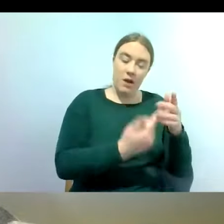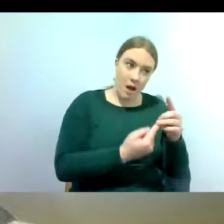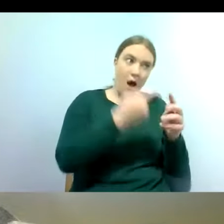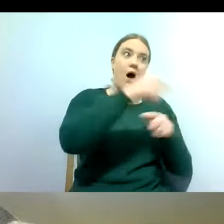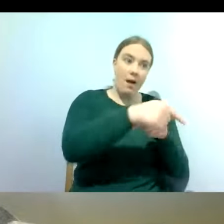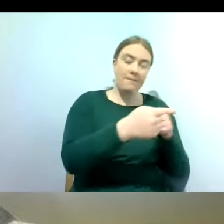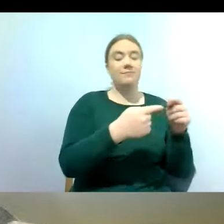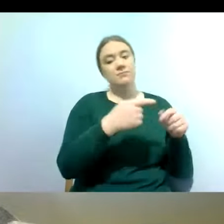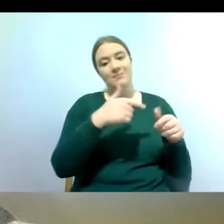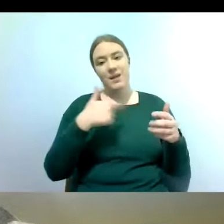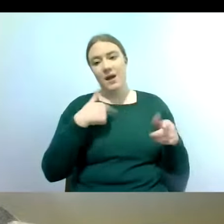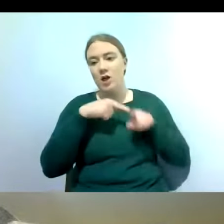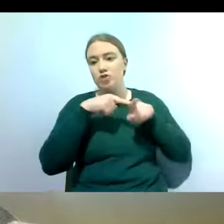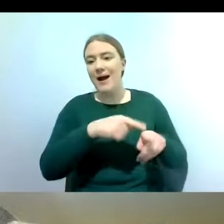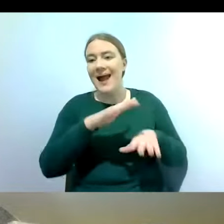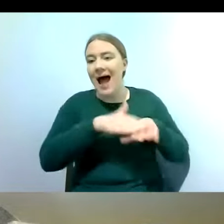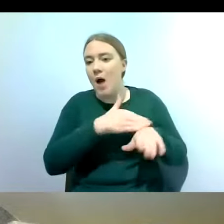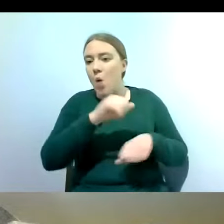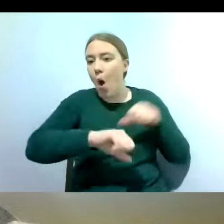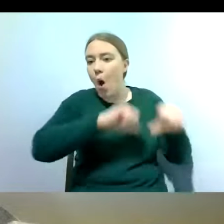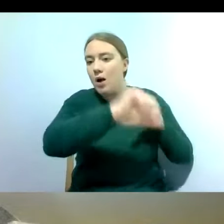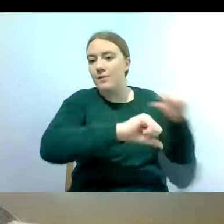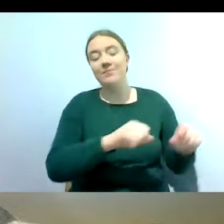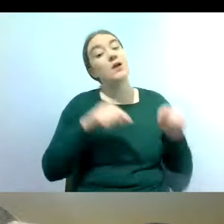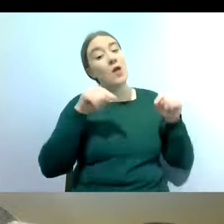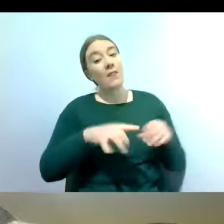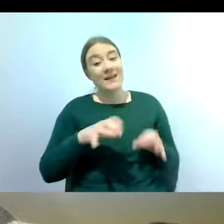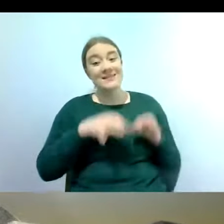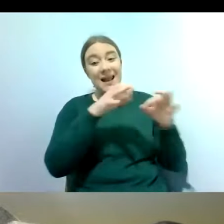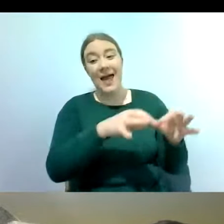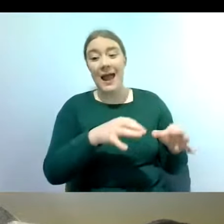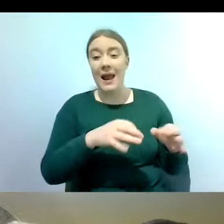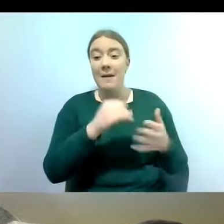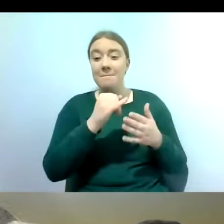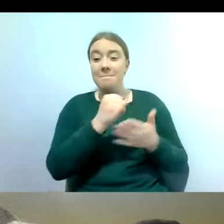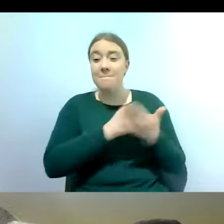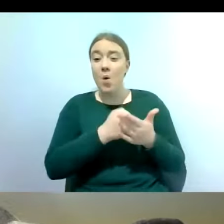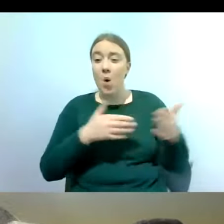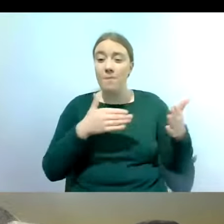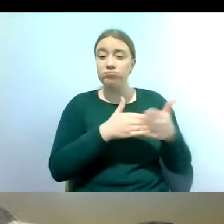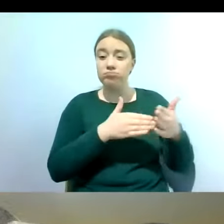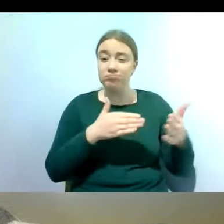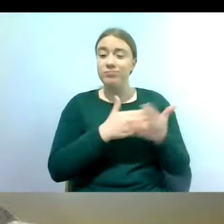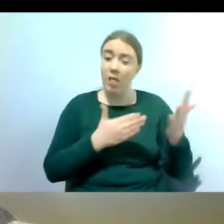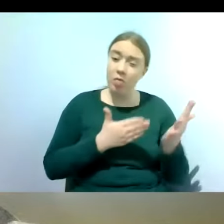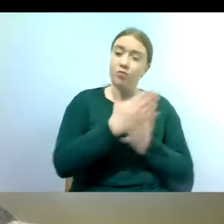um these delays and these sort of um poor passage was cumulative uh into the extent